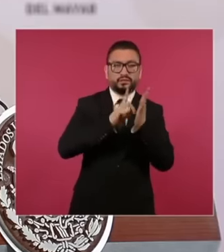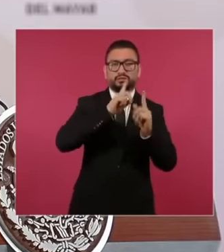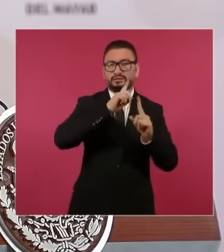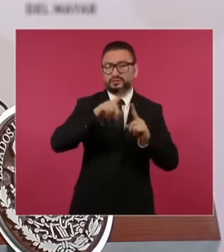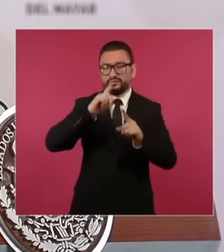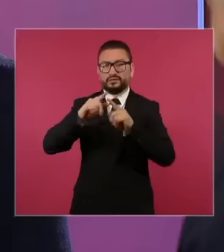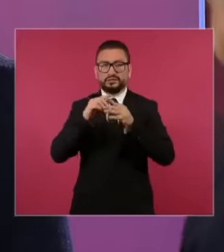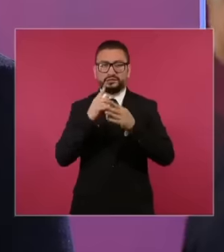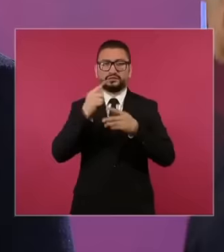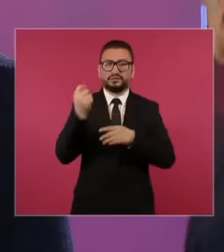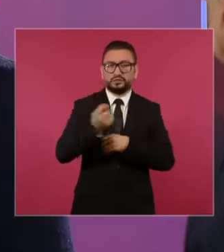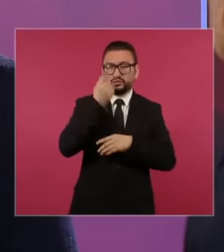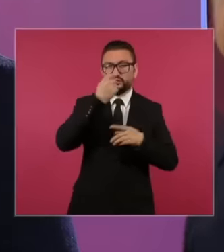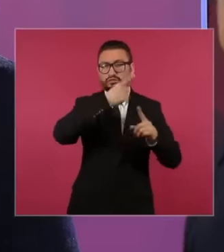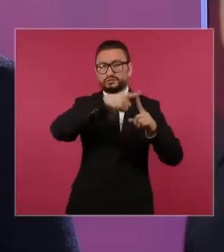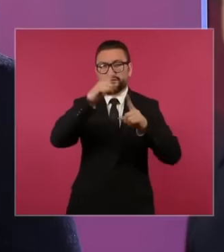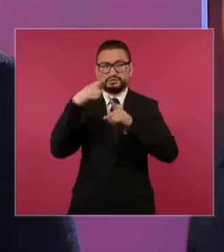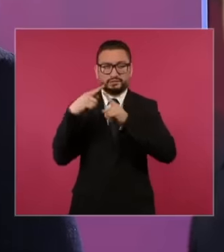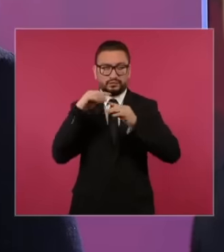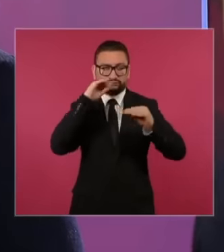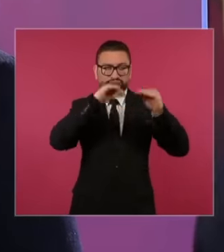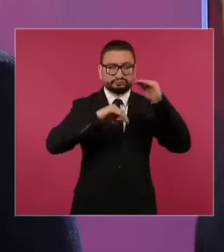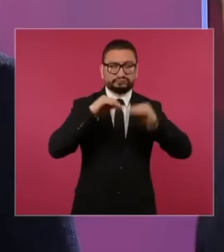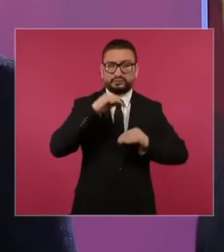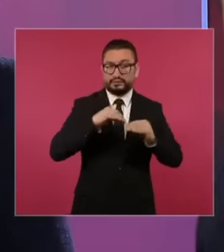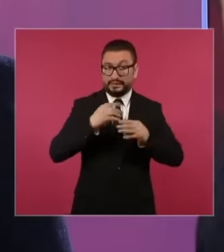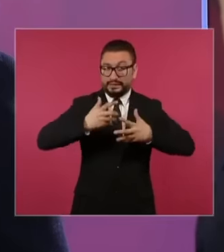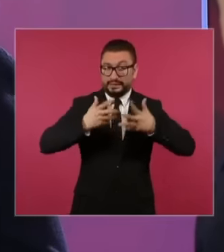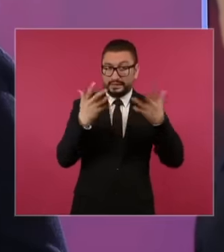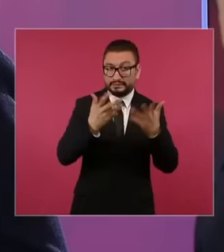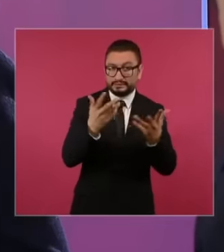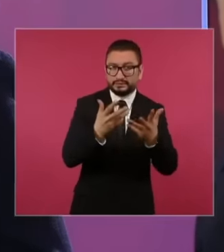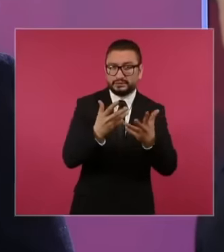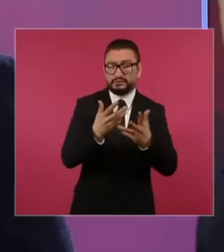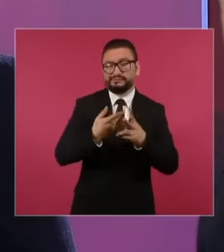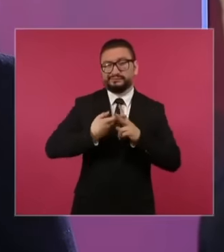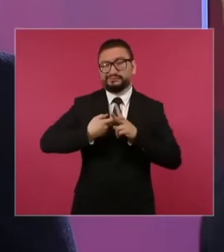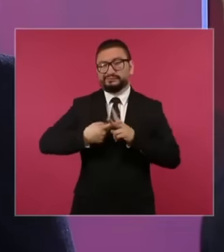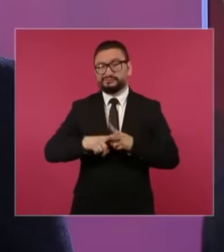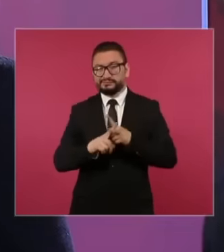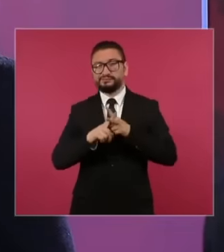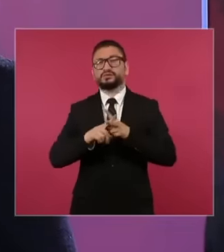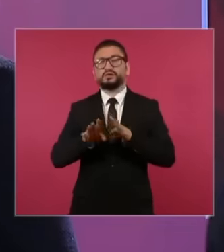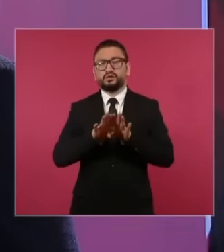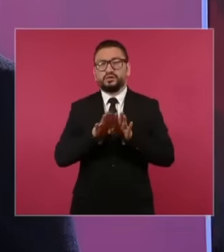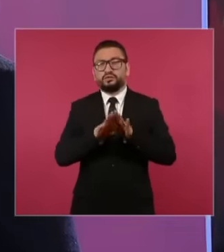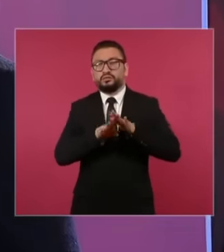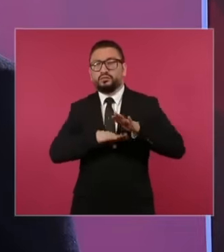to carry out this great challenge, we had to start almost from scratch, since the abandonment of the